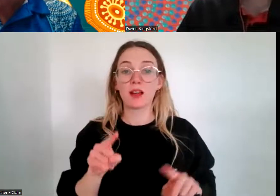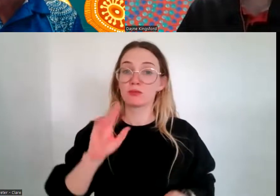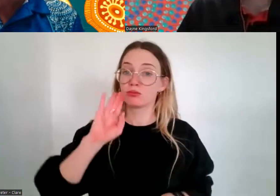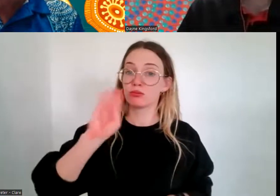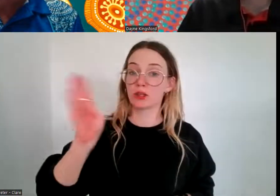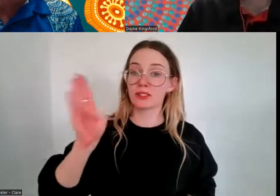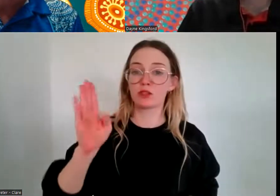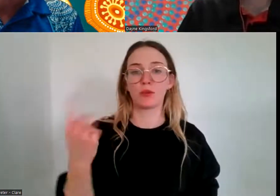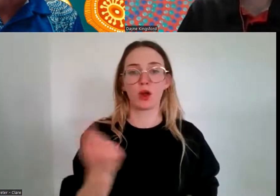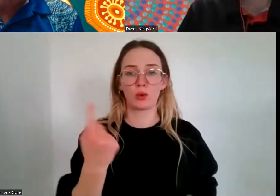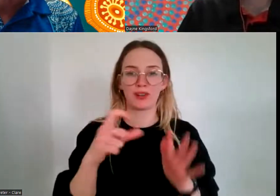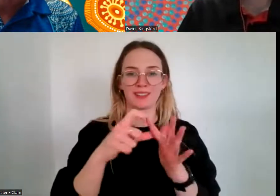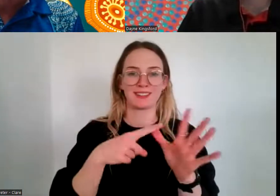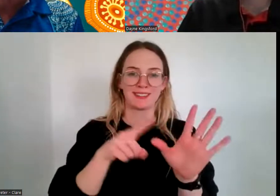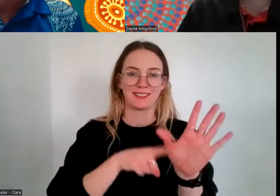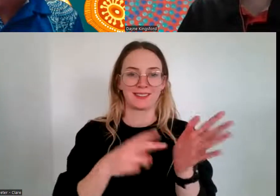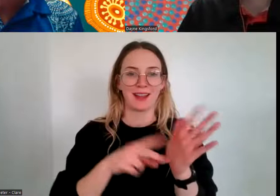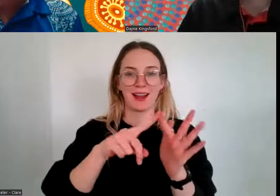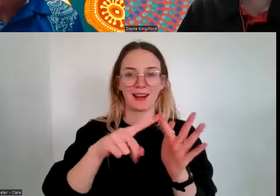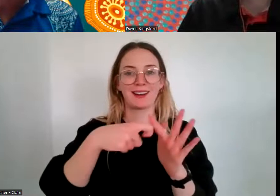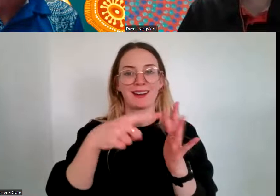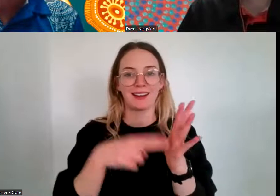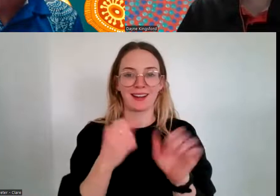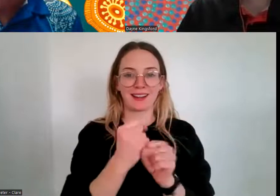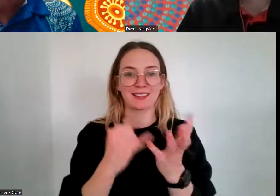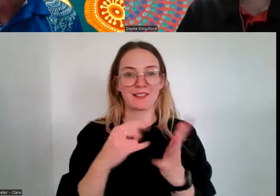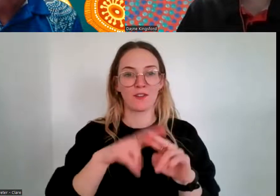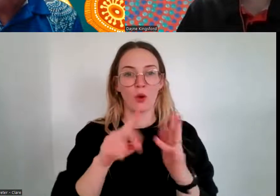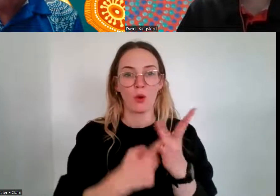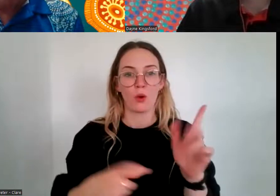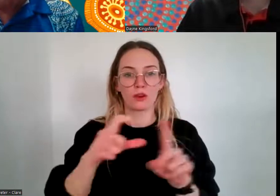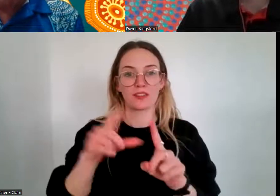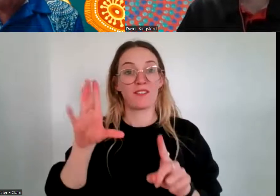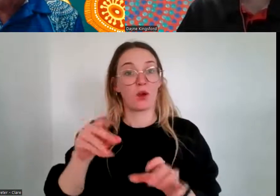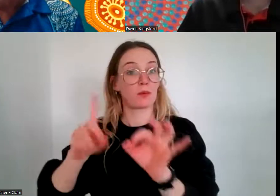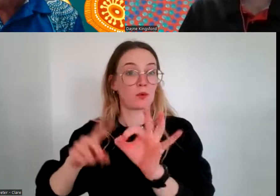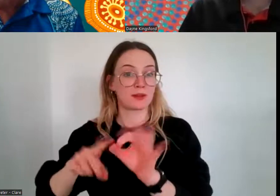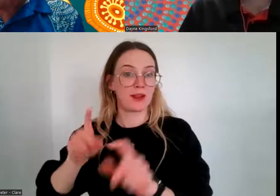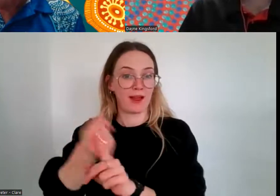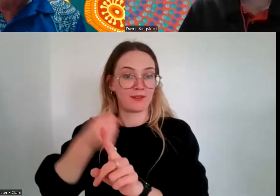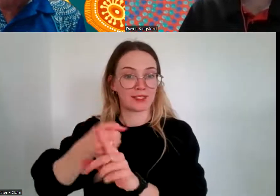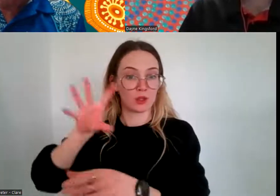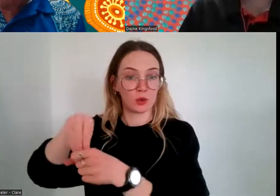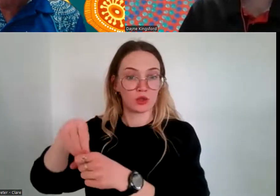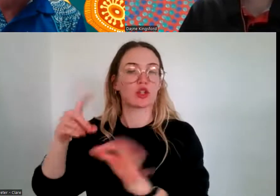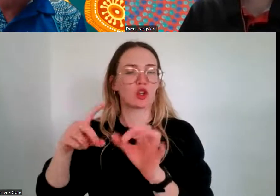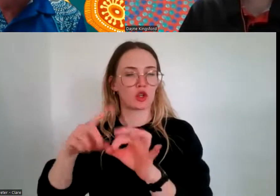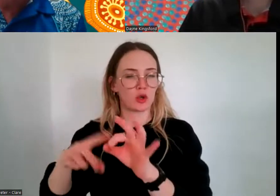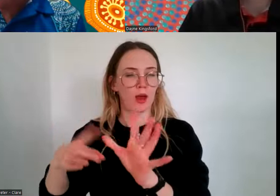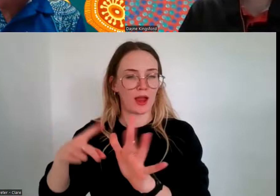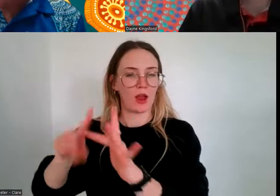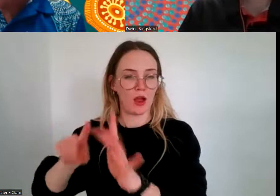Dayne Kingsford from Queensland Advocacy for Inclusion. We will then have a short segment